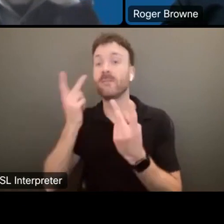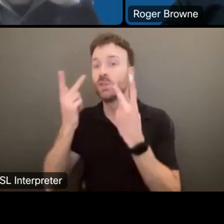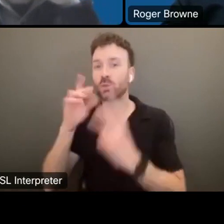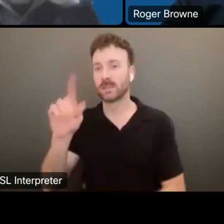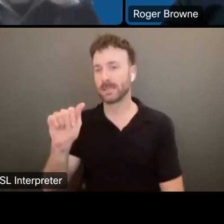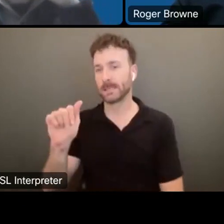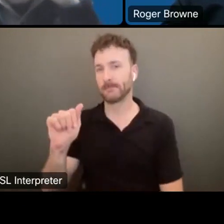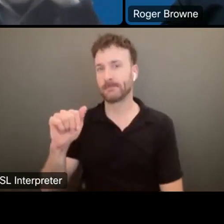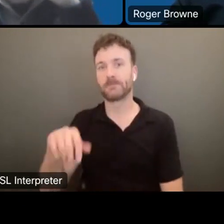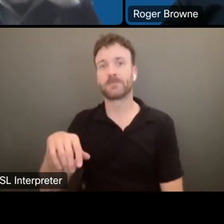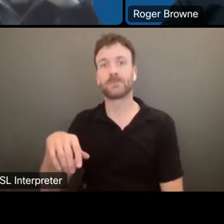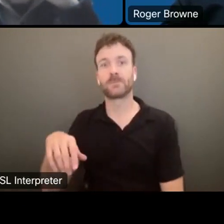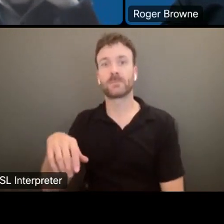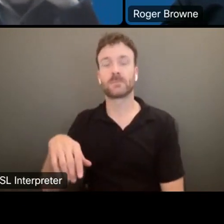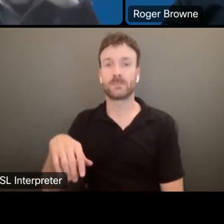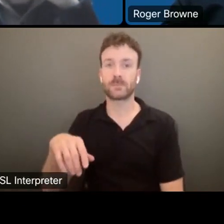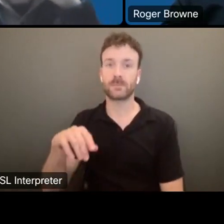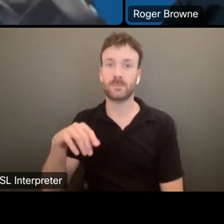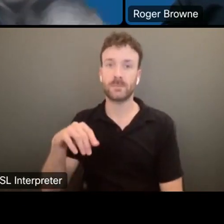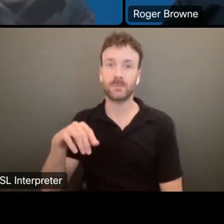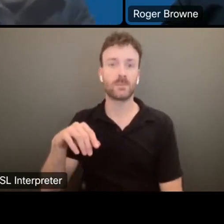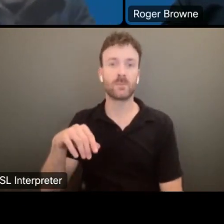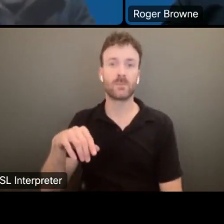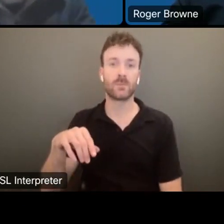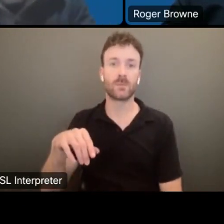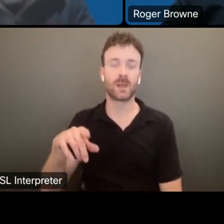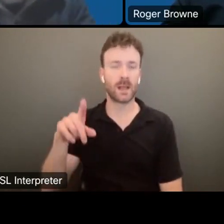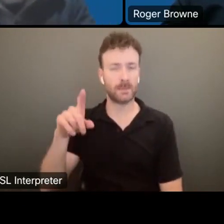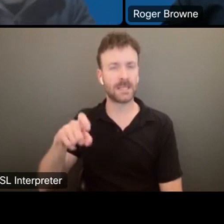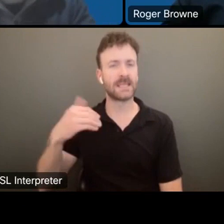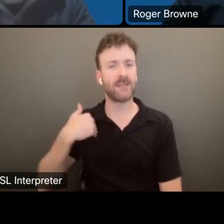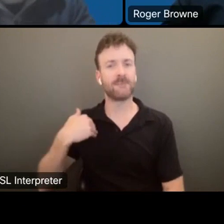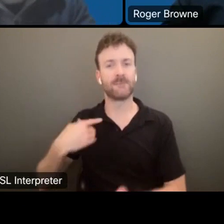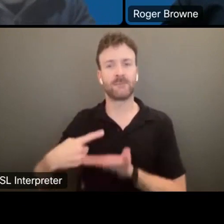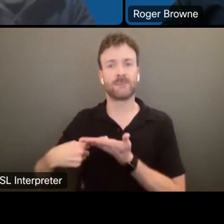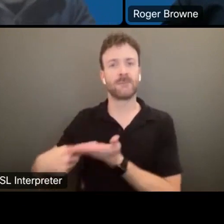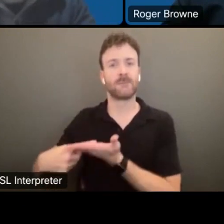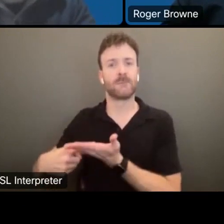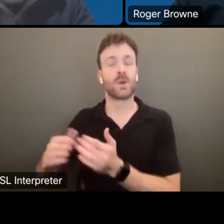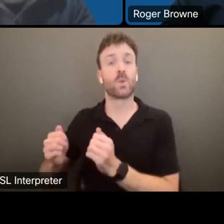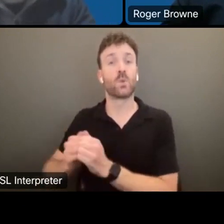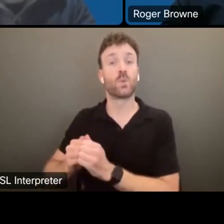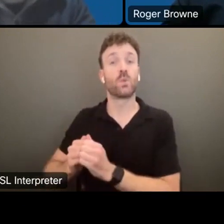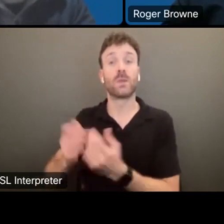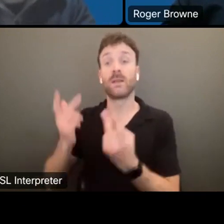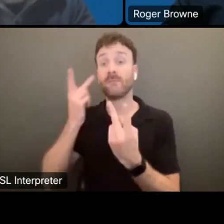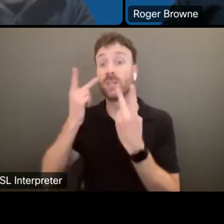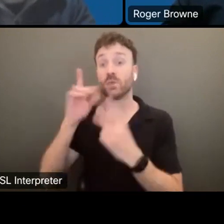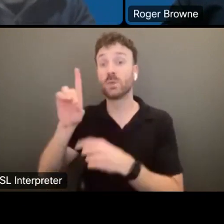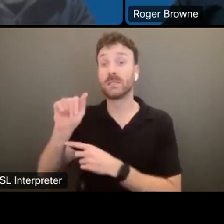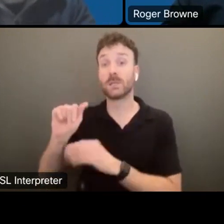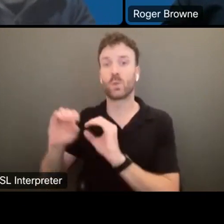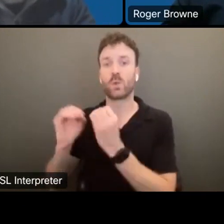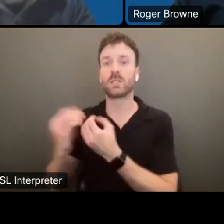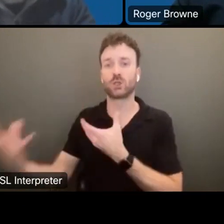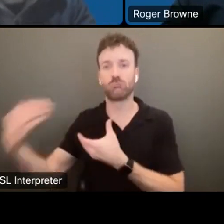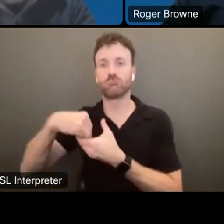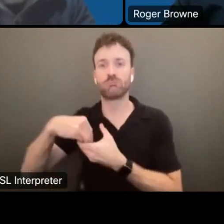There needs to be consultation with visual disability organizations, as well people with